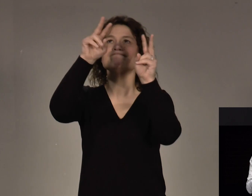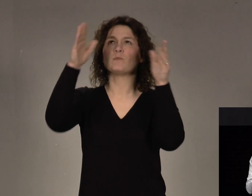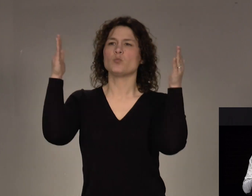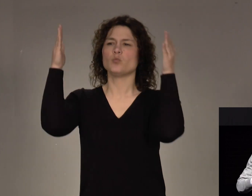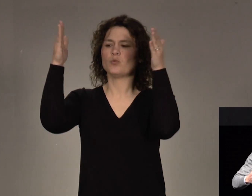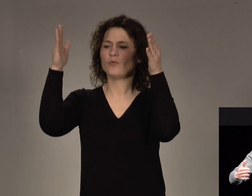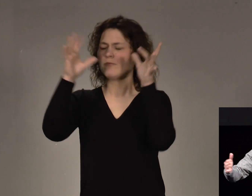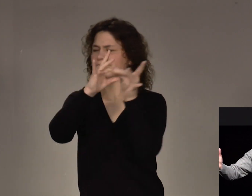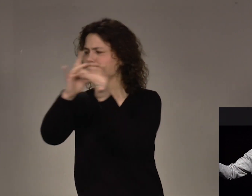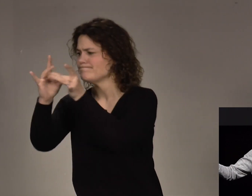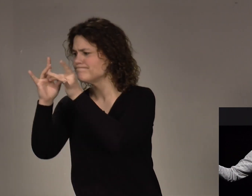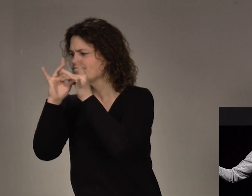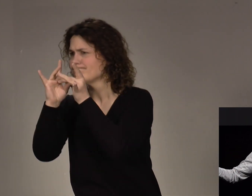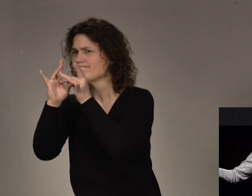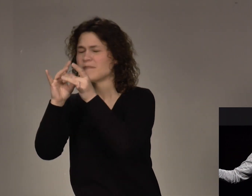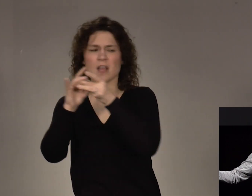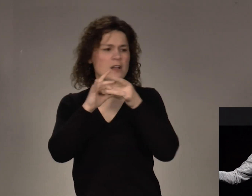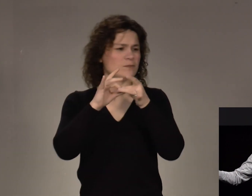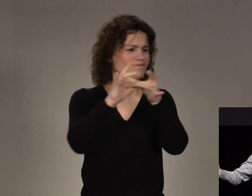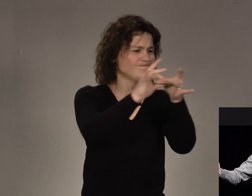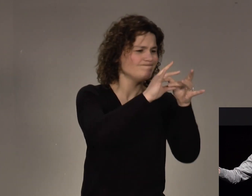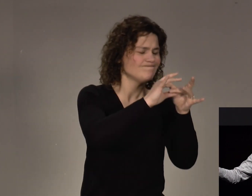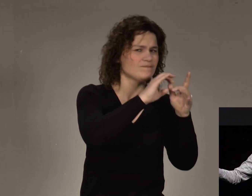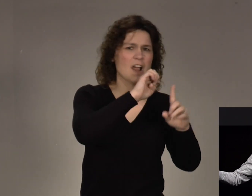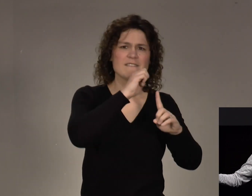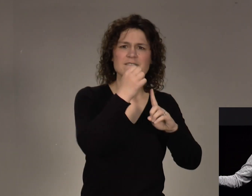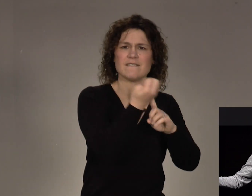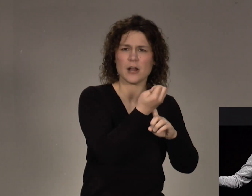another; oriented to our environment, to our world.